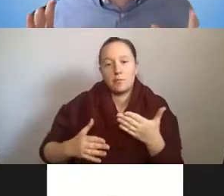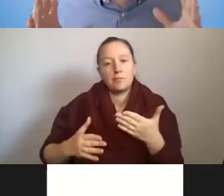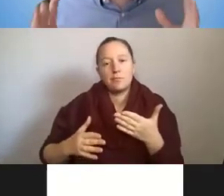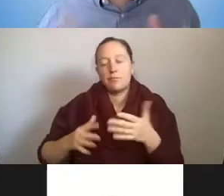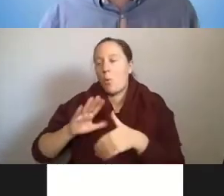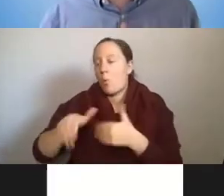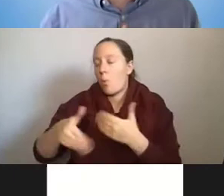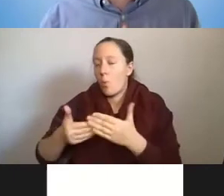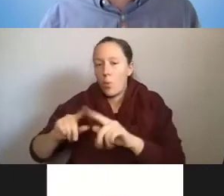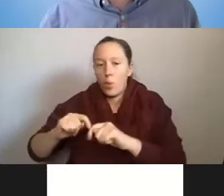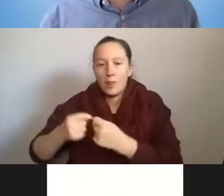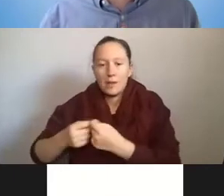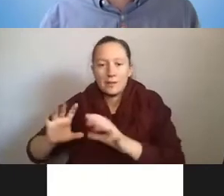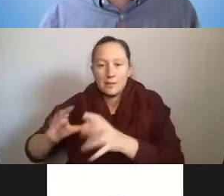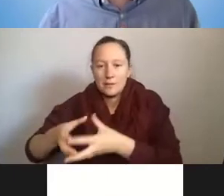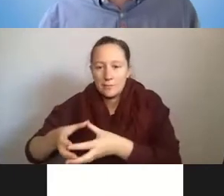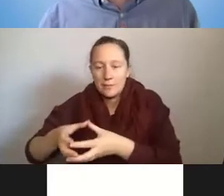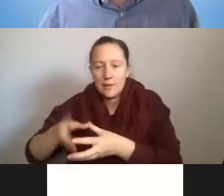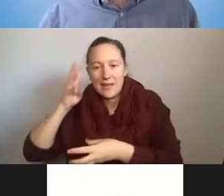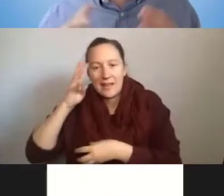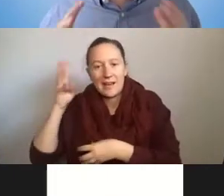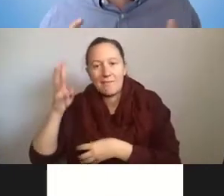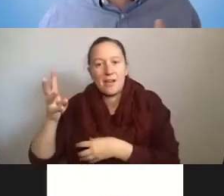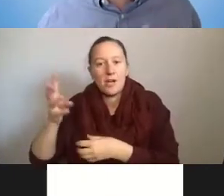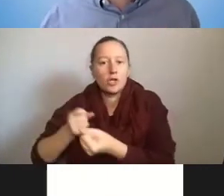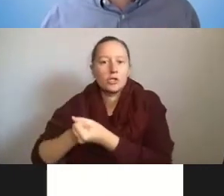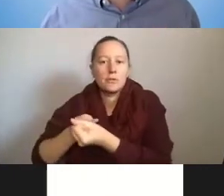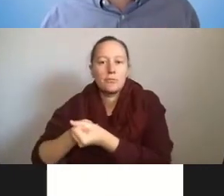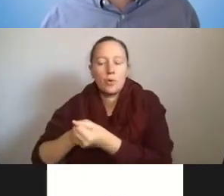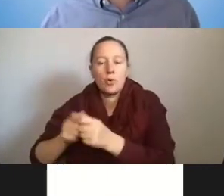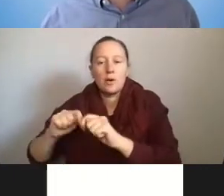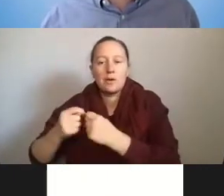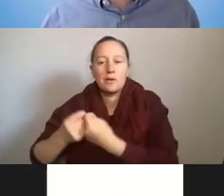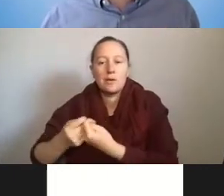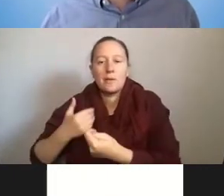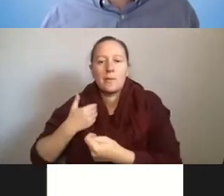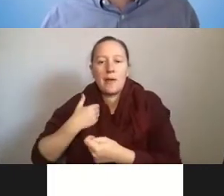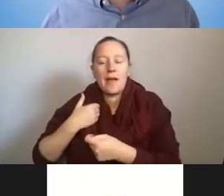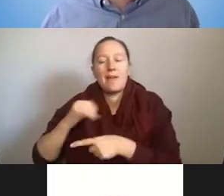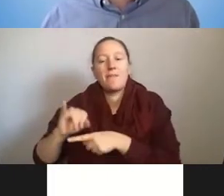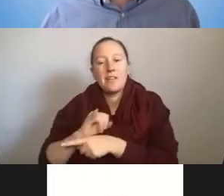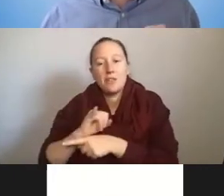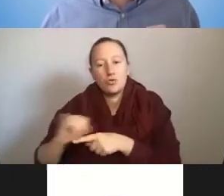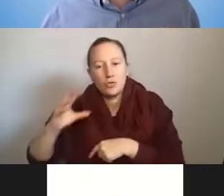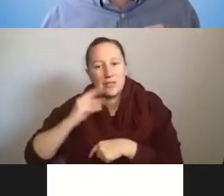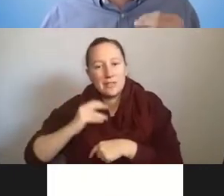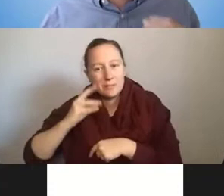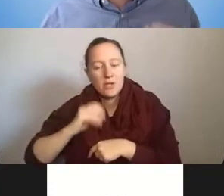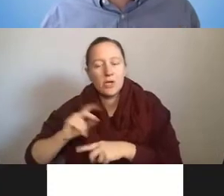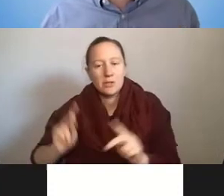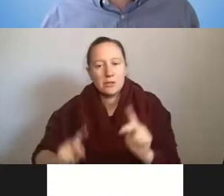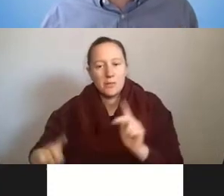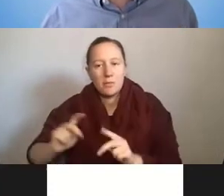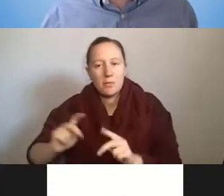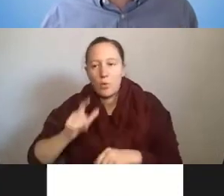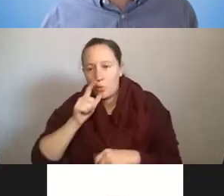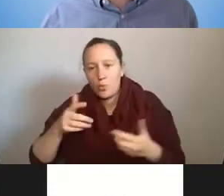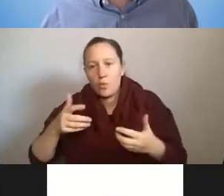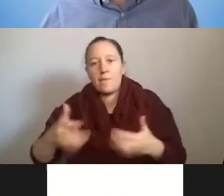an innovator support team, that has industry experience folks, people who have led small businesses,